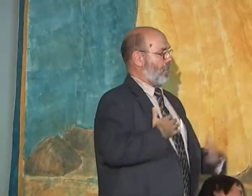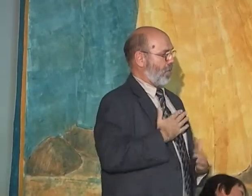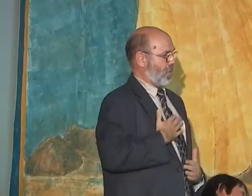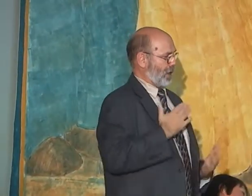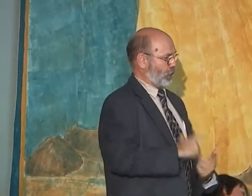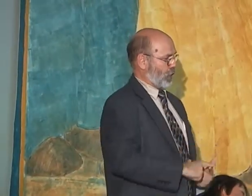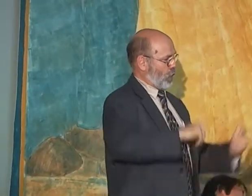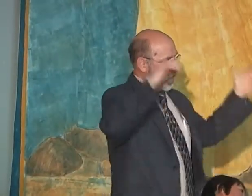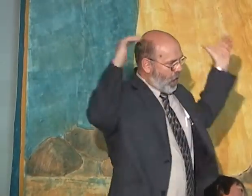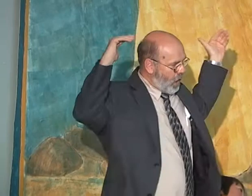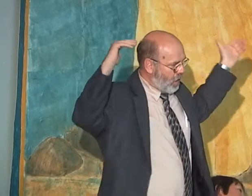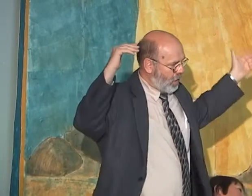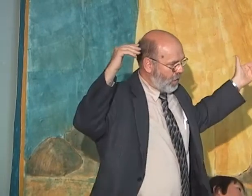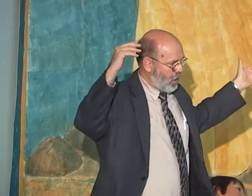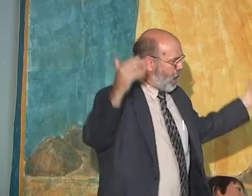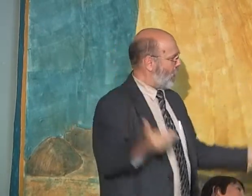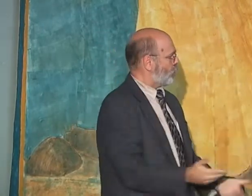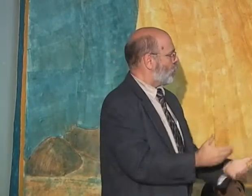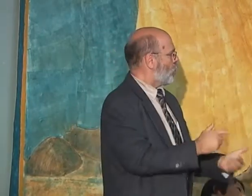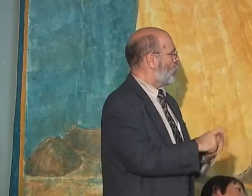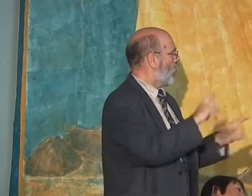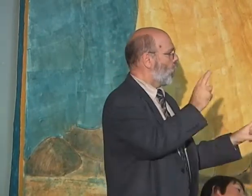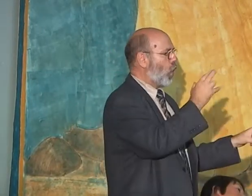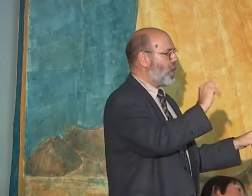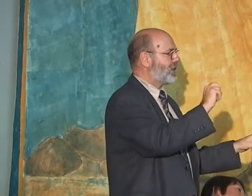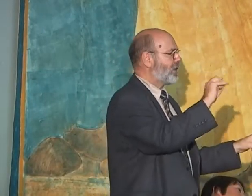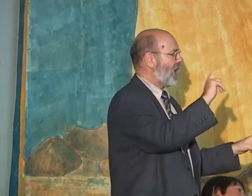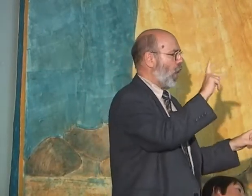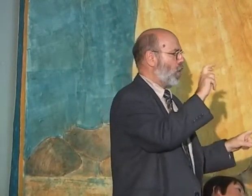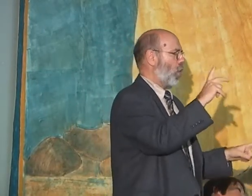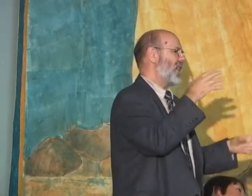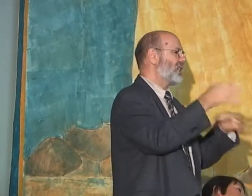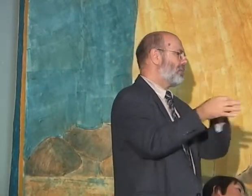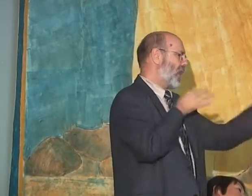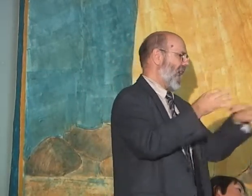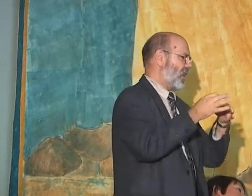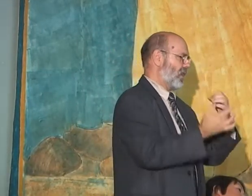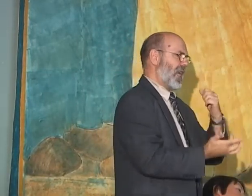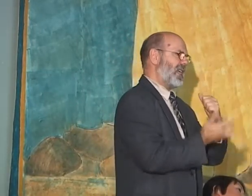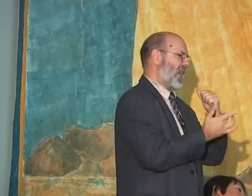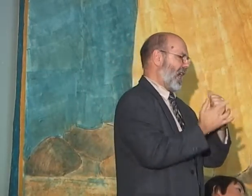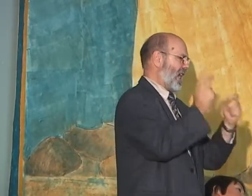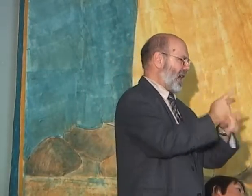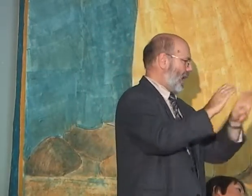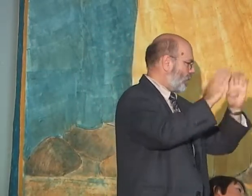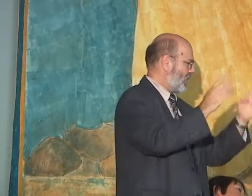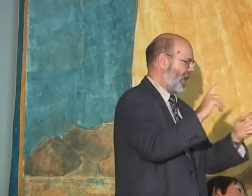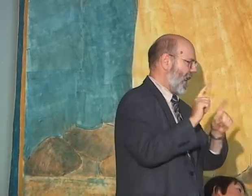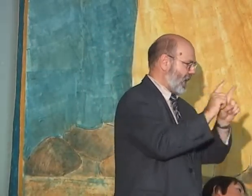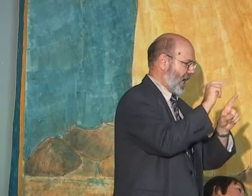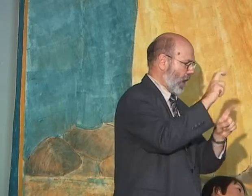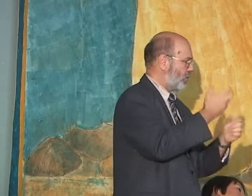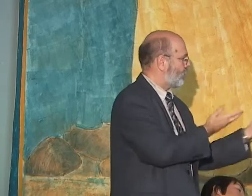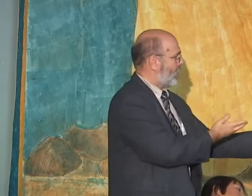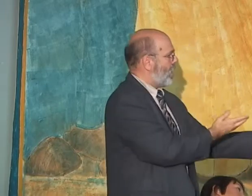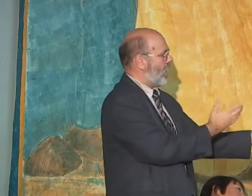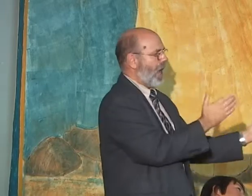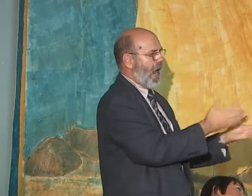So what I'd like to do now - it is my pleasure to start first by introducing Chris Lytle who will just do some technical business